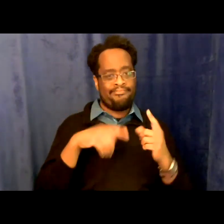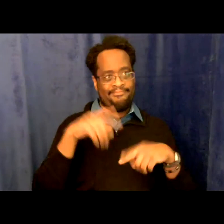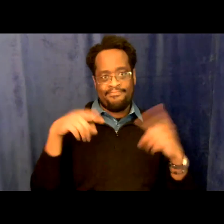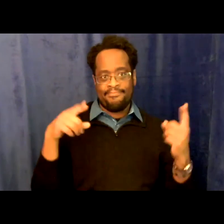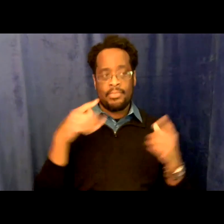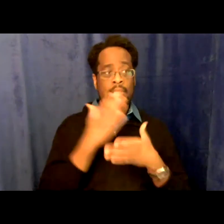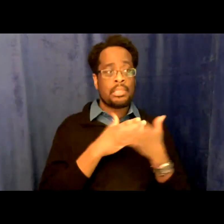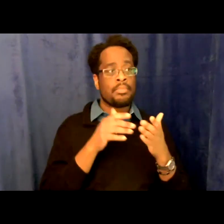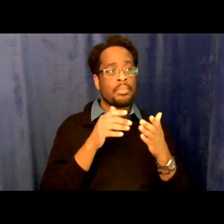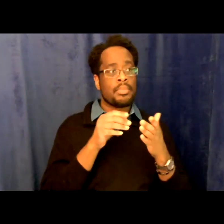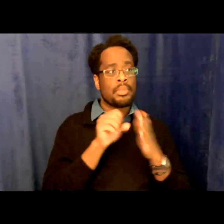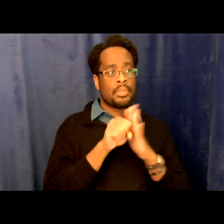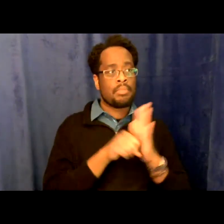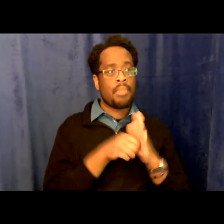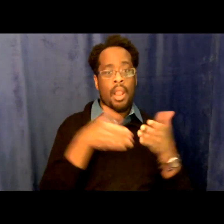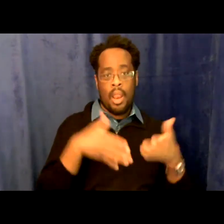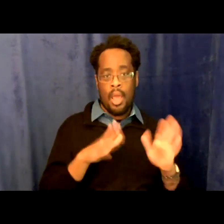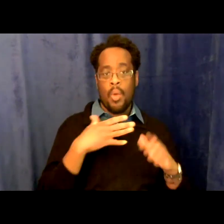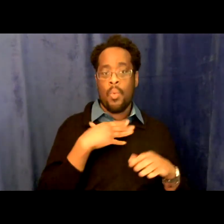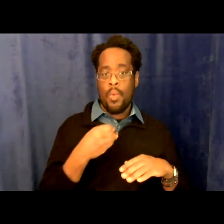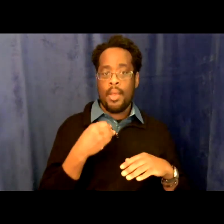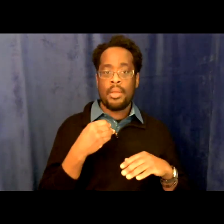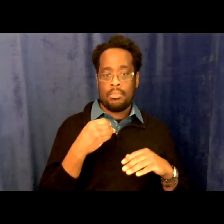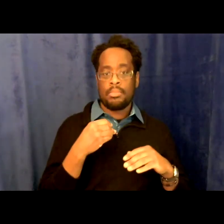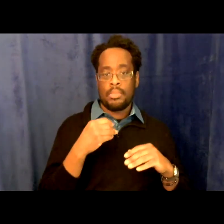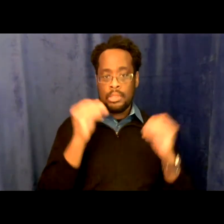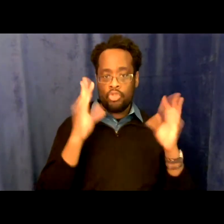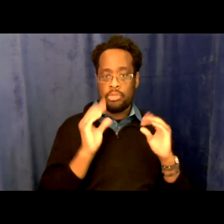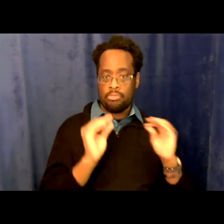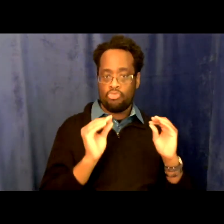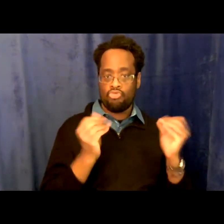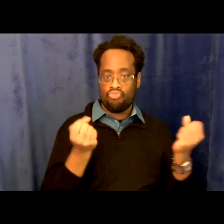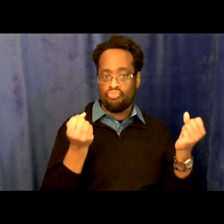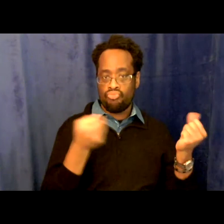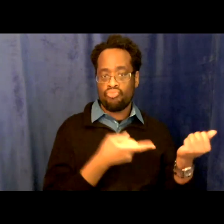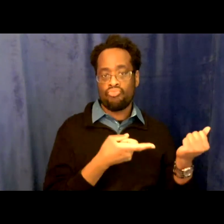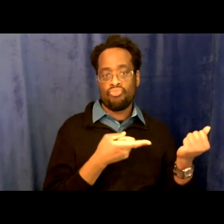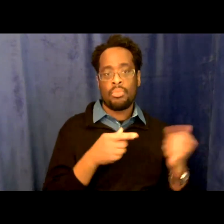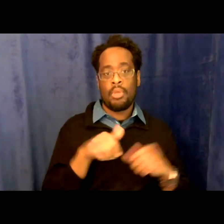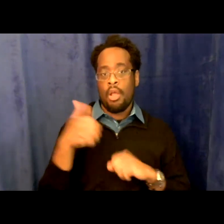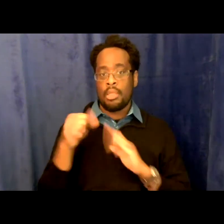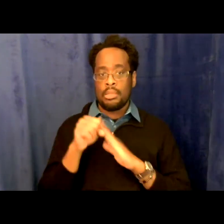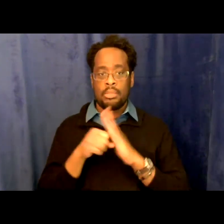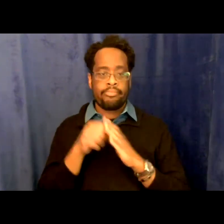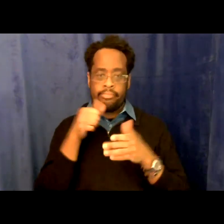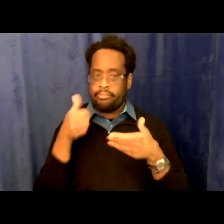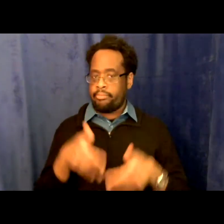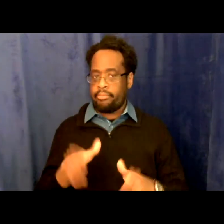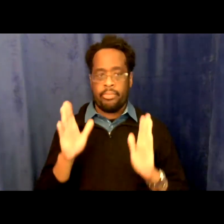for residential schools it varies some states allowed white teachers in the schools